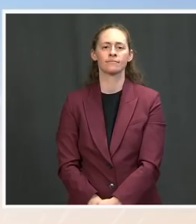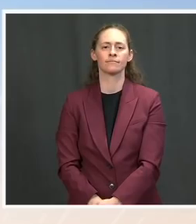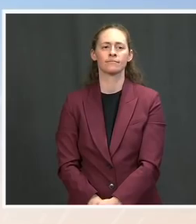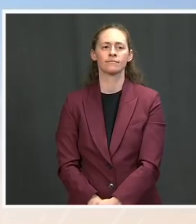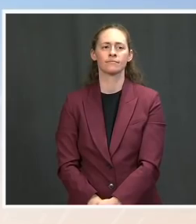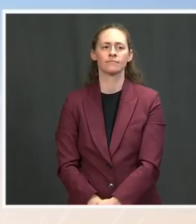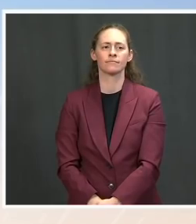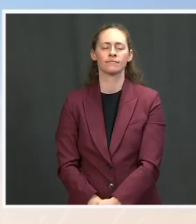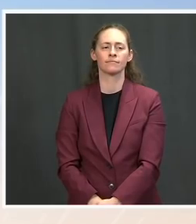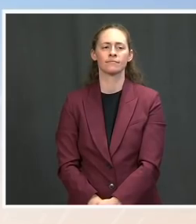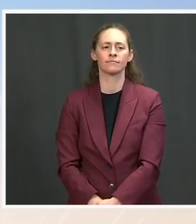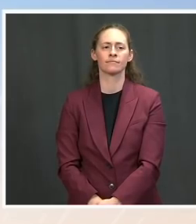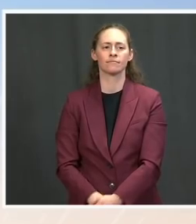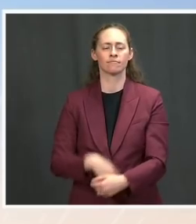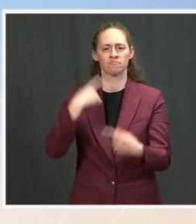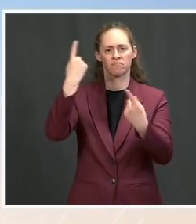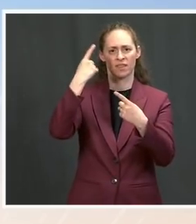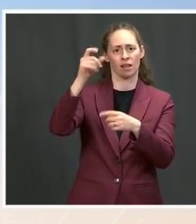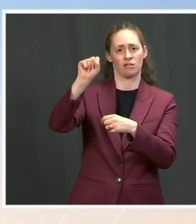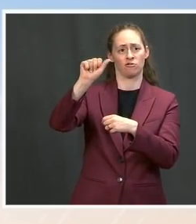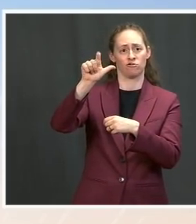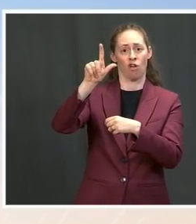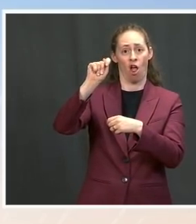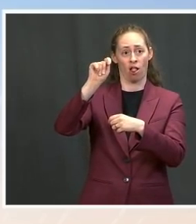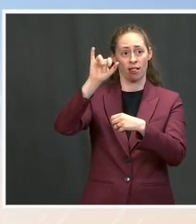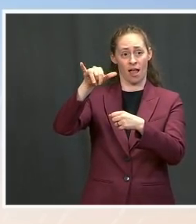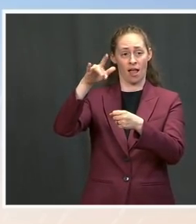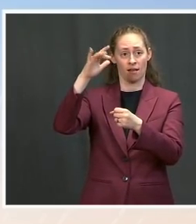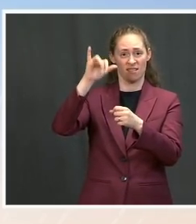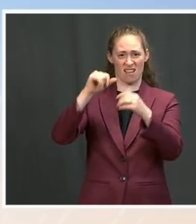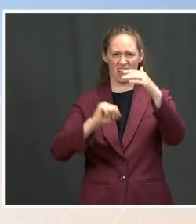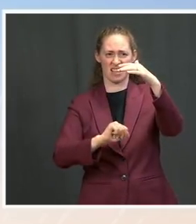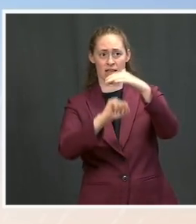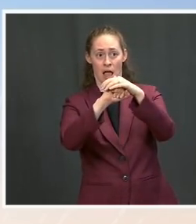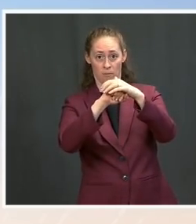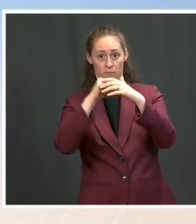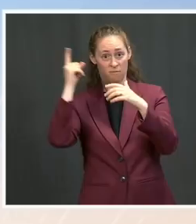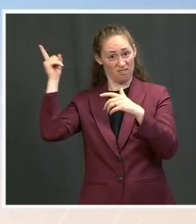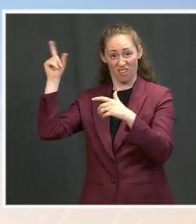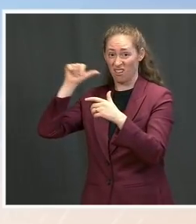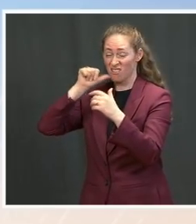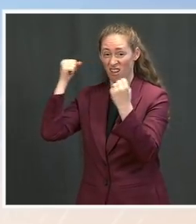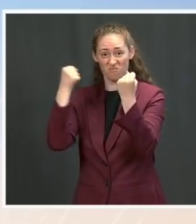as it goes forward with this tax plan -- Democrats up on the Hill. >> Ms. Psaki: Mm-hmm. The Press: We know the position that the White House has had for several weeks now,